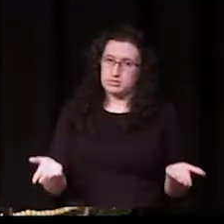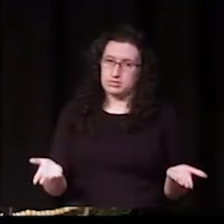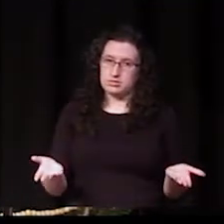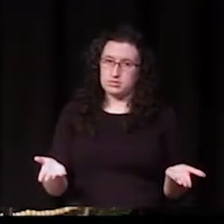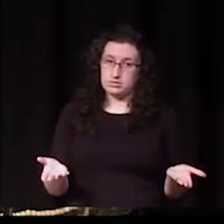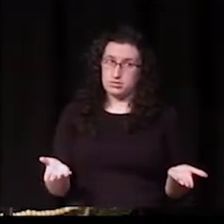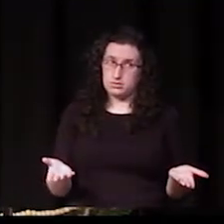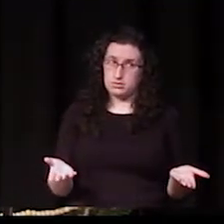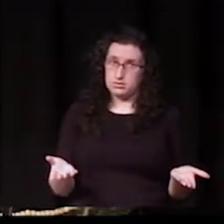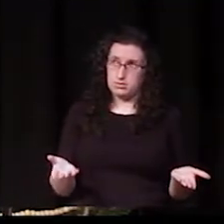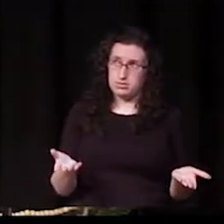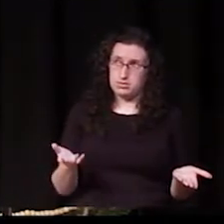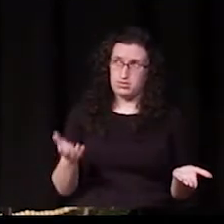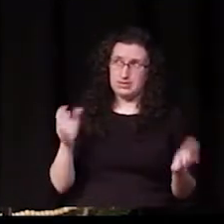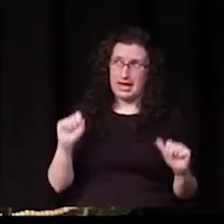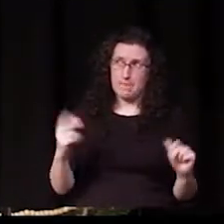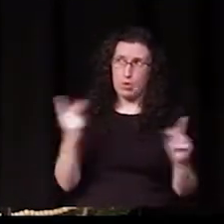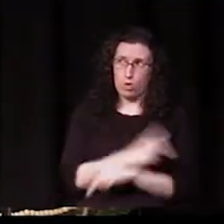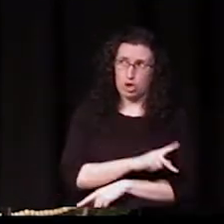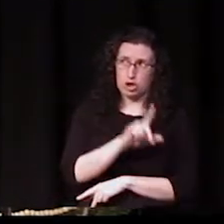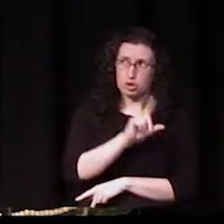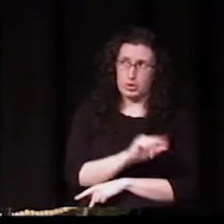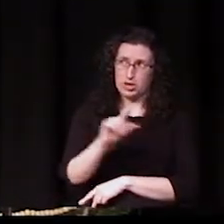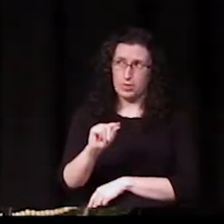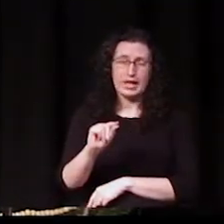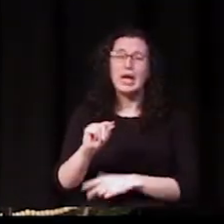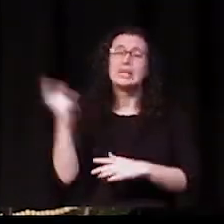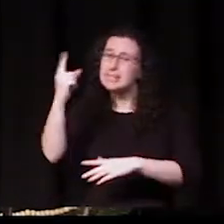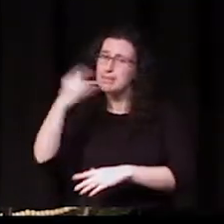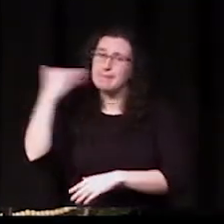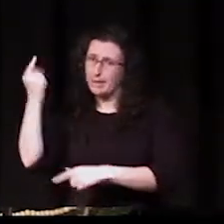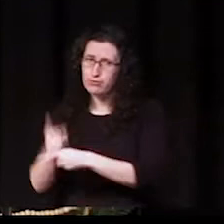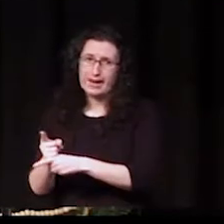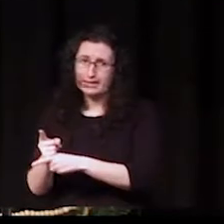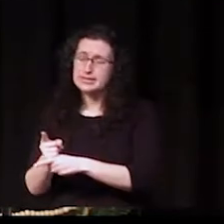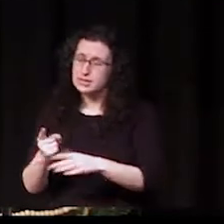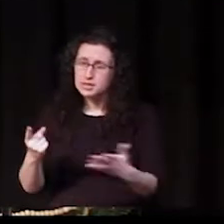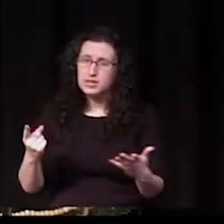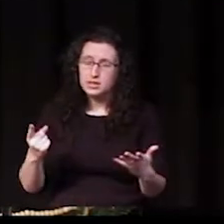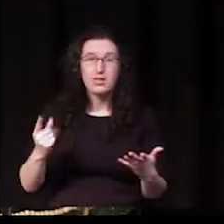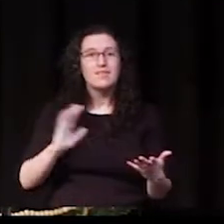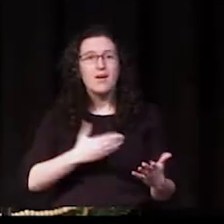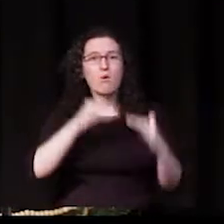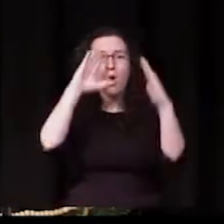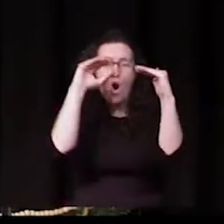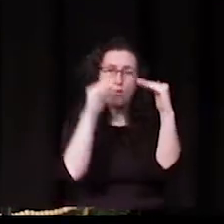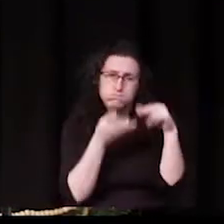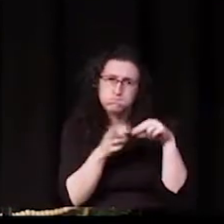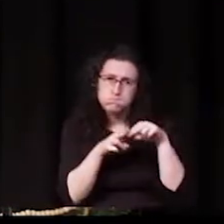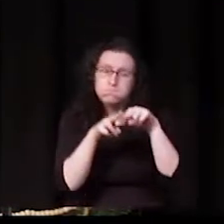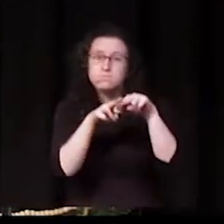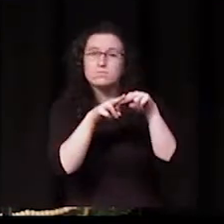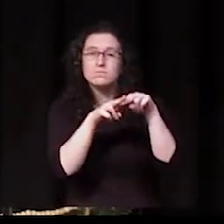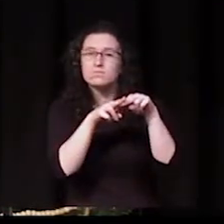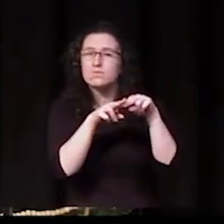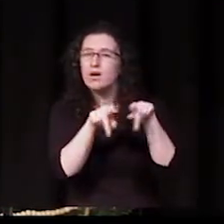can anything be worse than 2020? I mean, anything's gotta be better, right? Our hopes are growing and yet there's also the uncertainties.